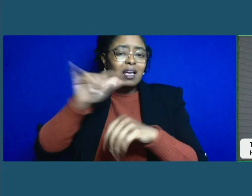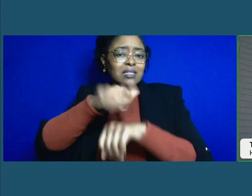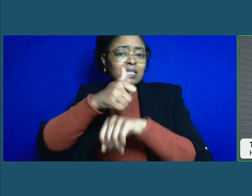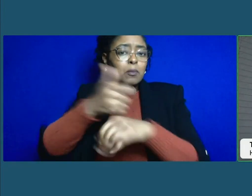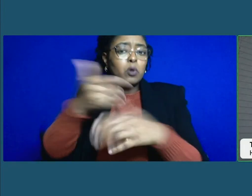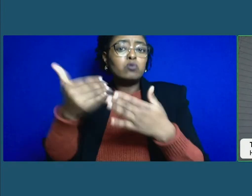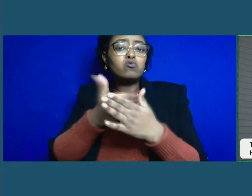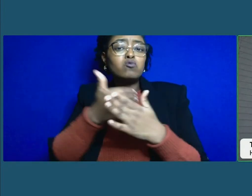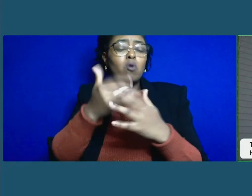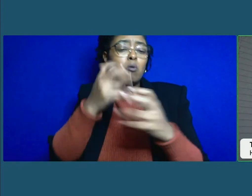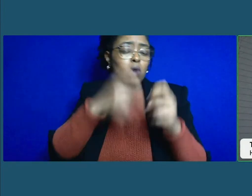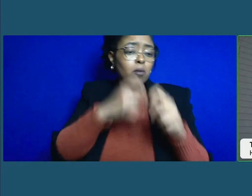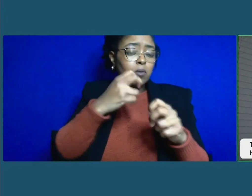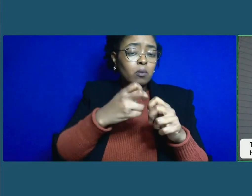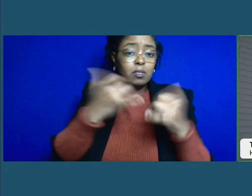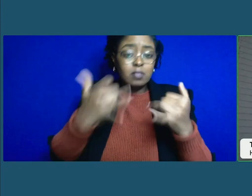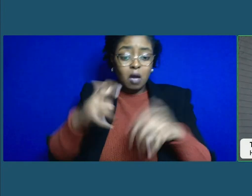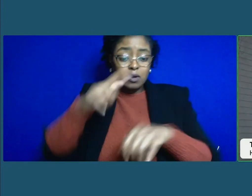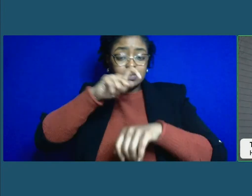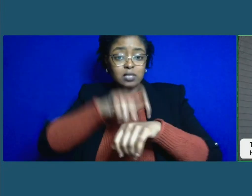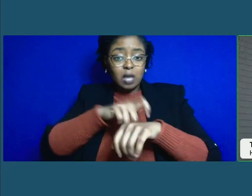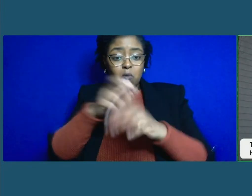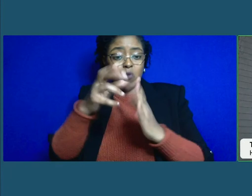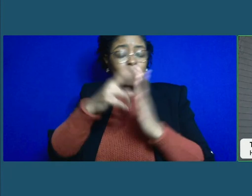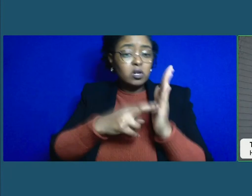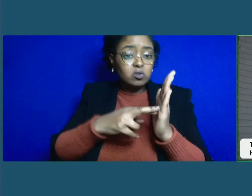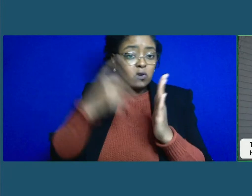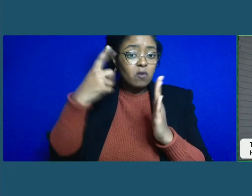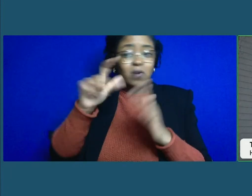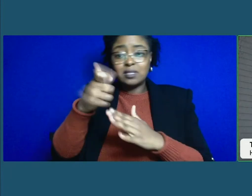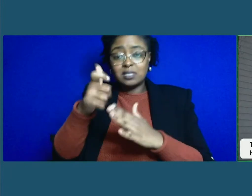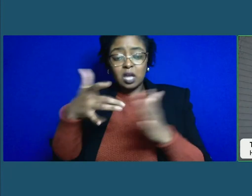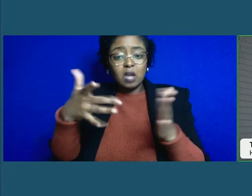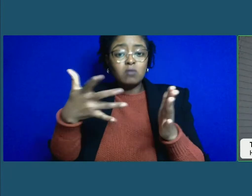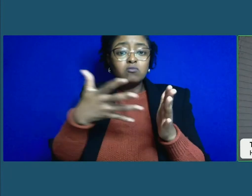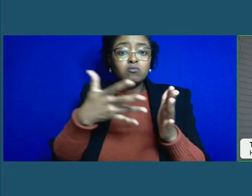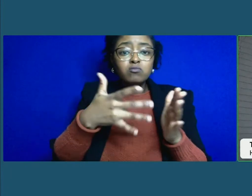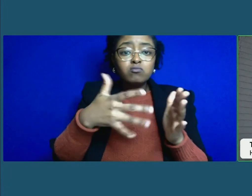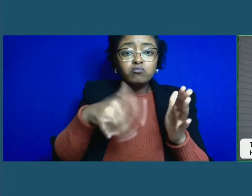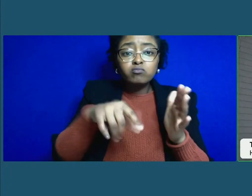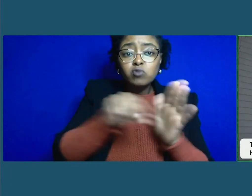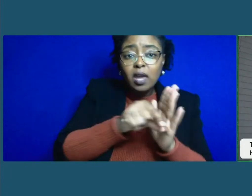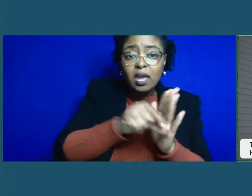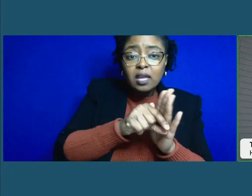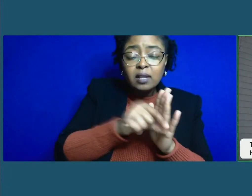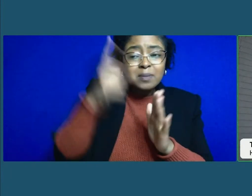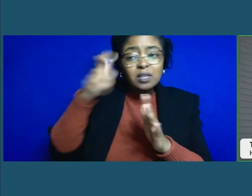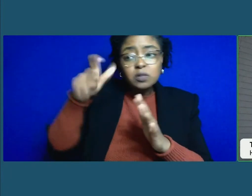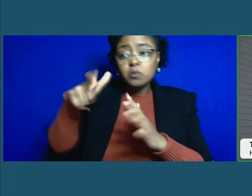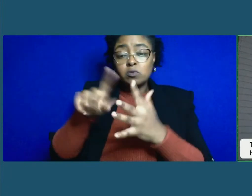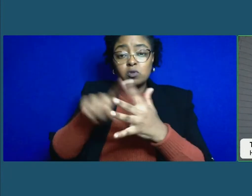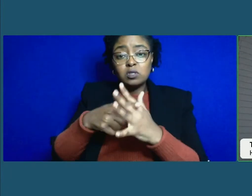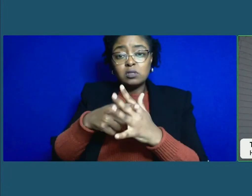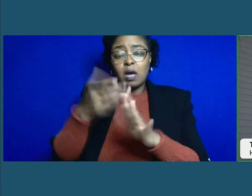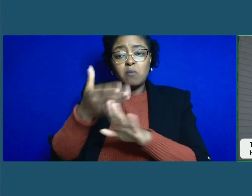. This in turn created another problem. You see when it was time to register for 10th grade